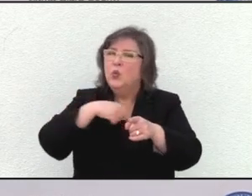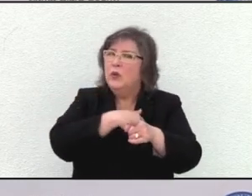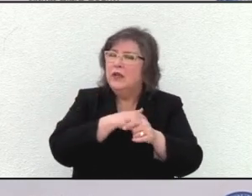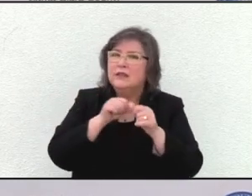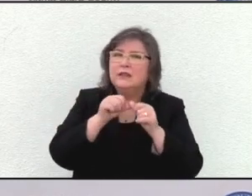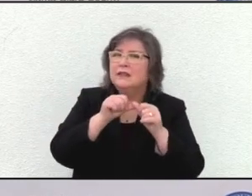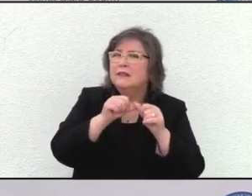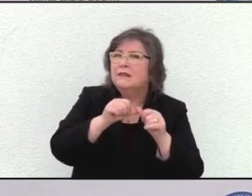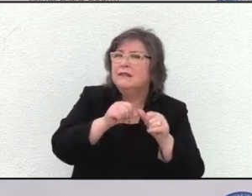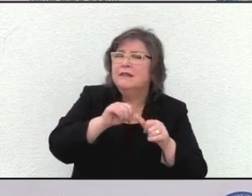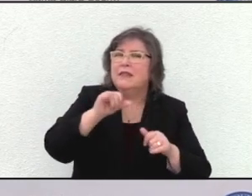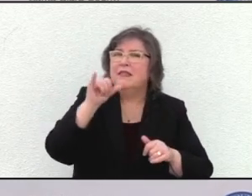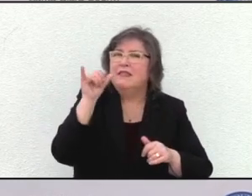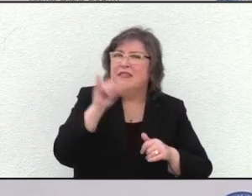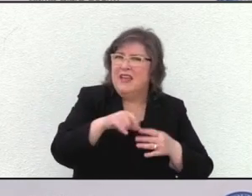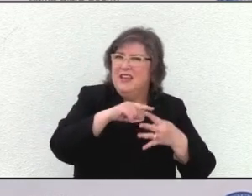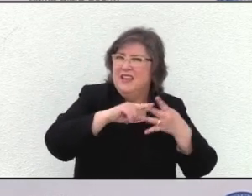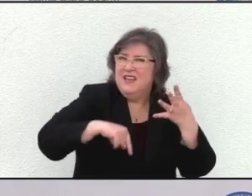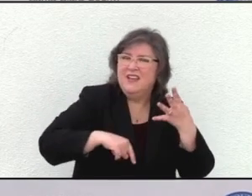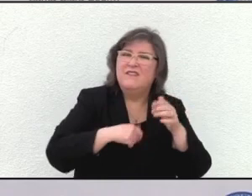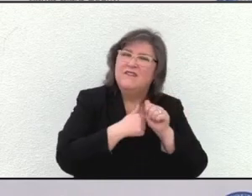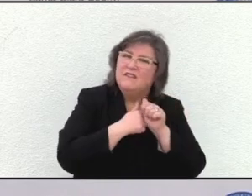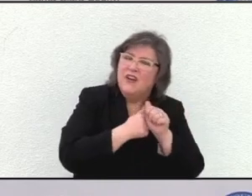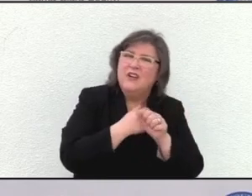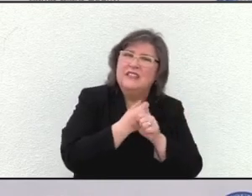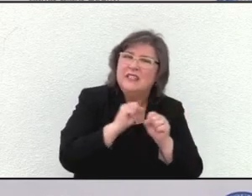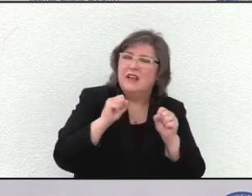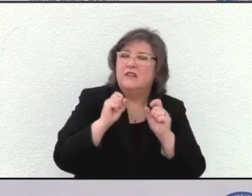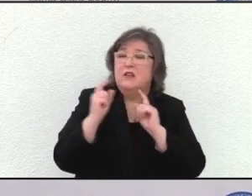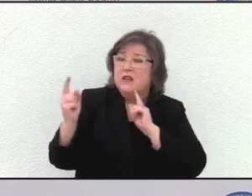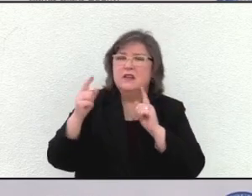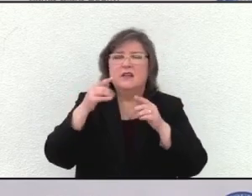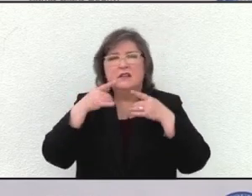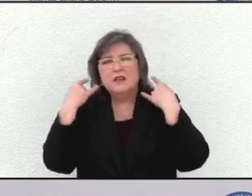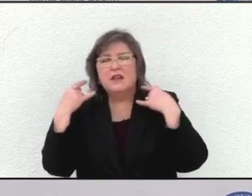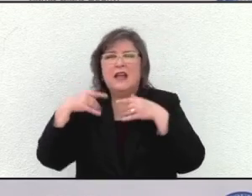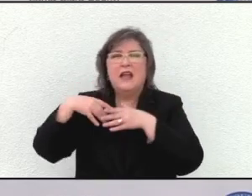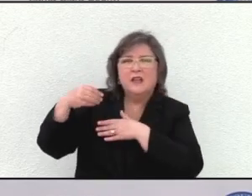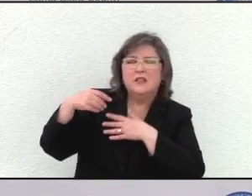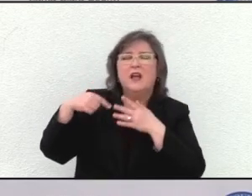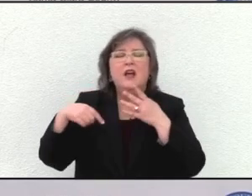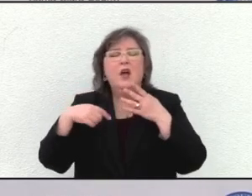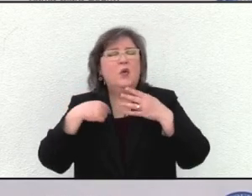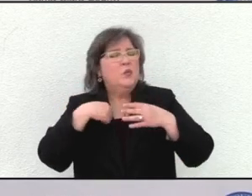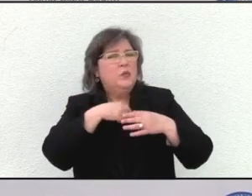as a community, we can maintain the progress we have made, we can build on it and not be